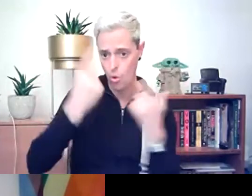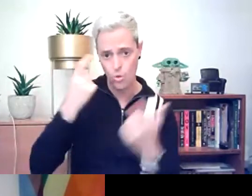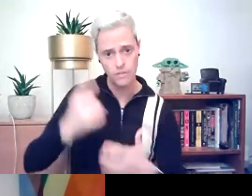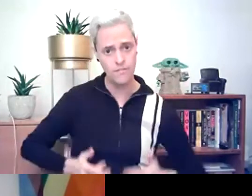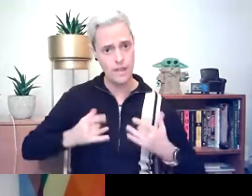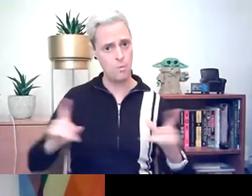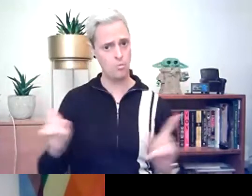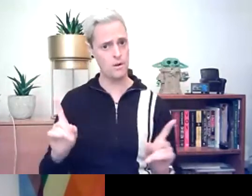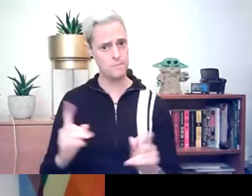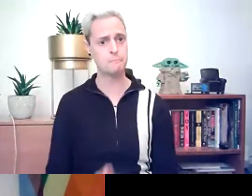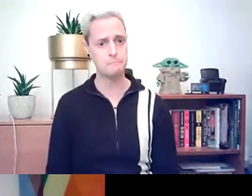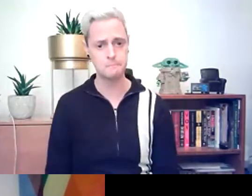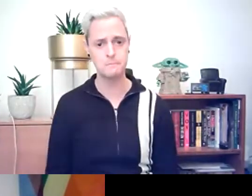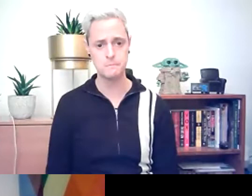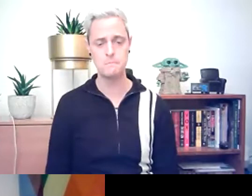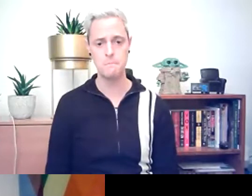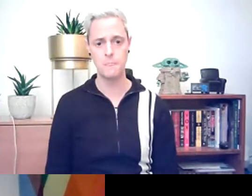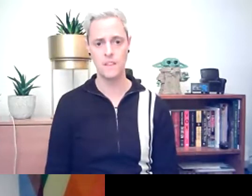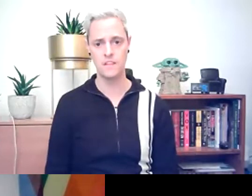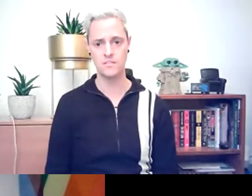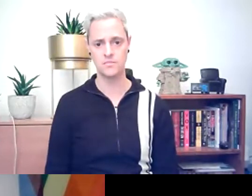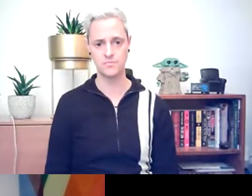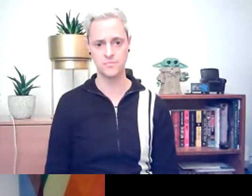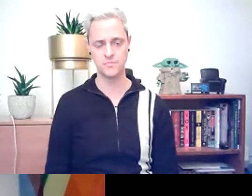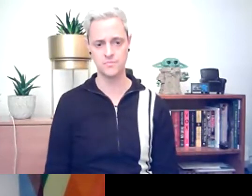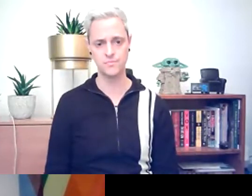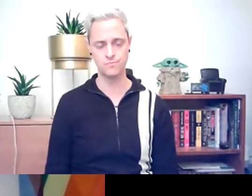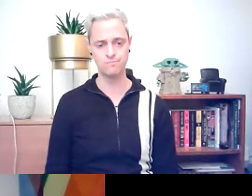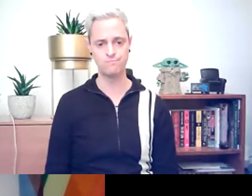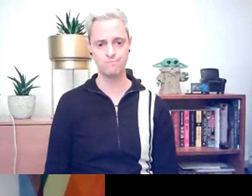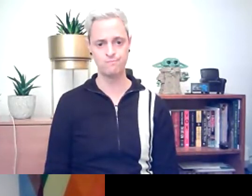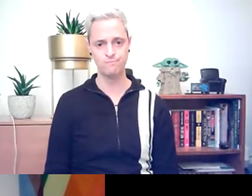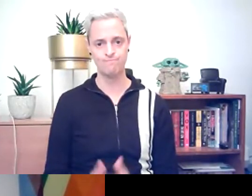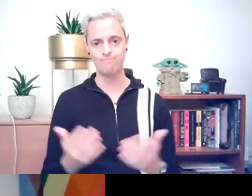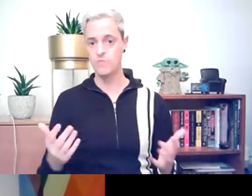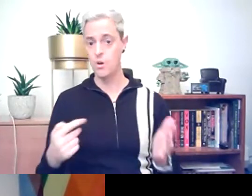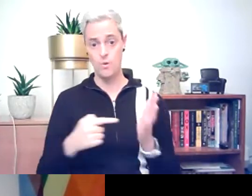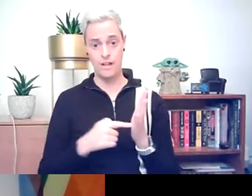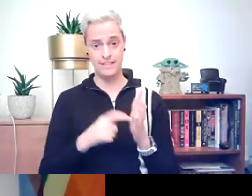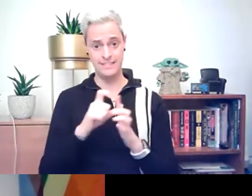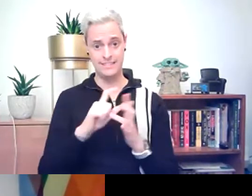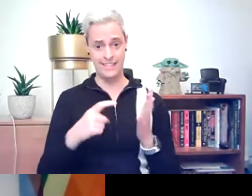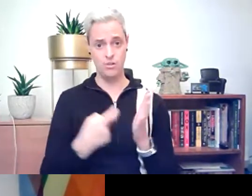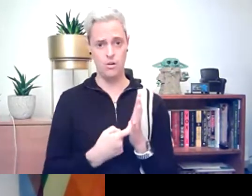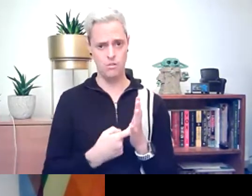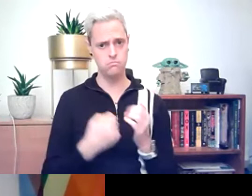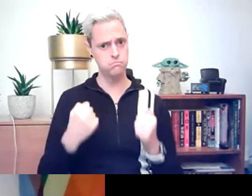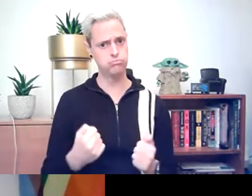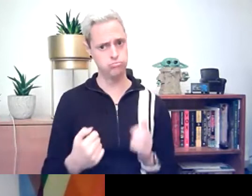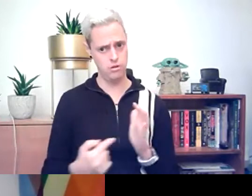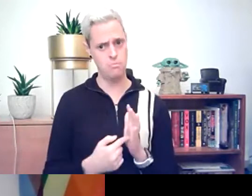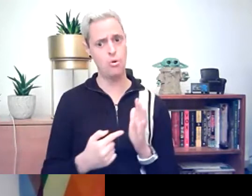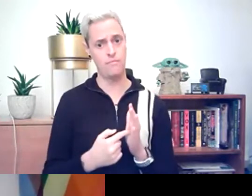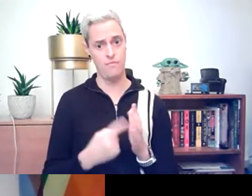18:23:13 Yeah, I mean, it's two doors, is a is an important event for all of us, I think,